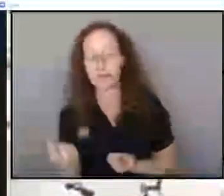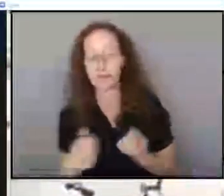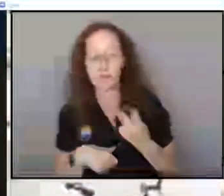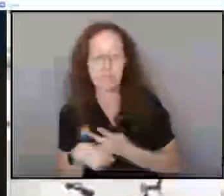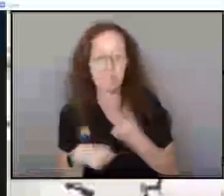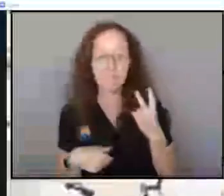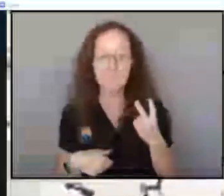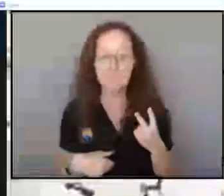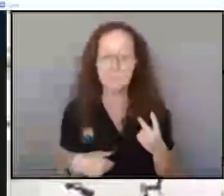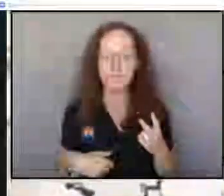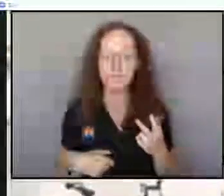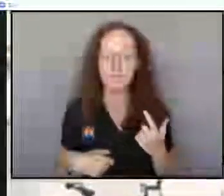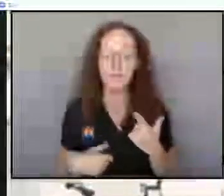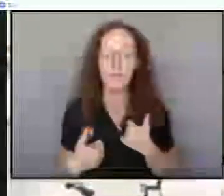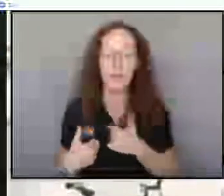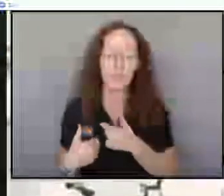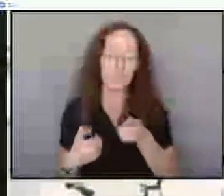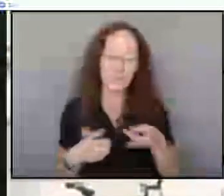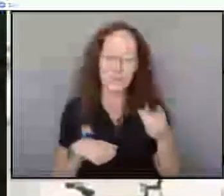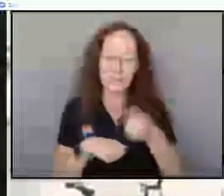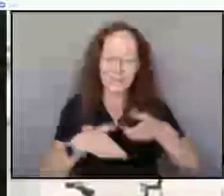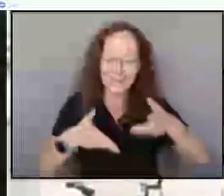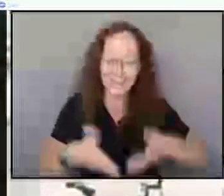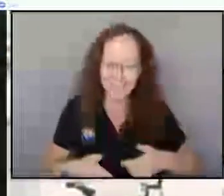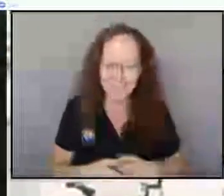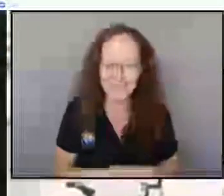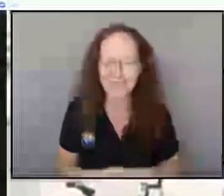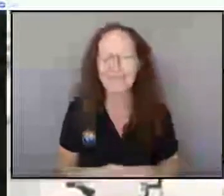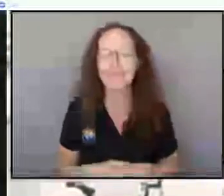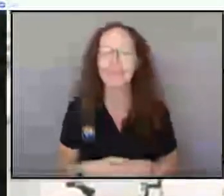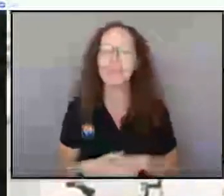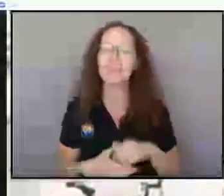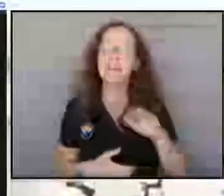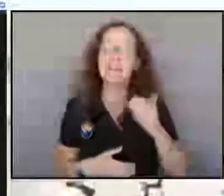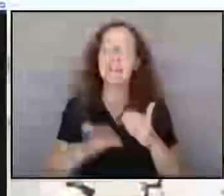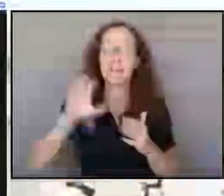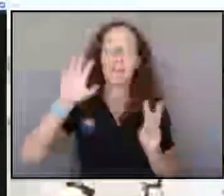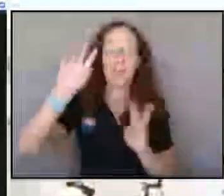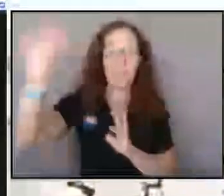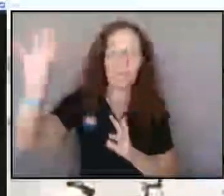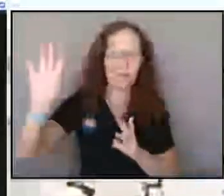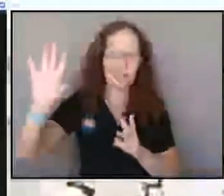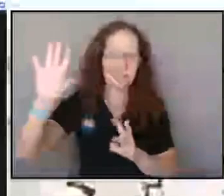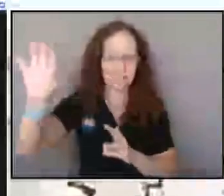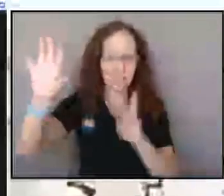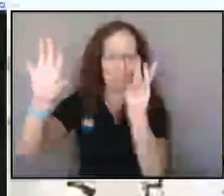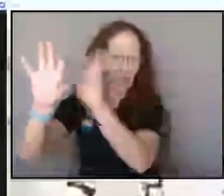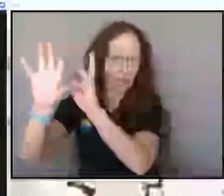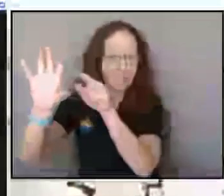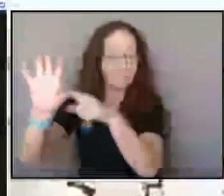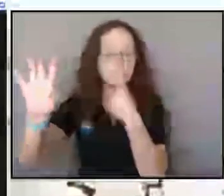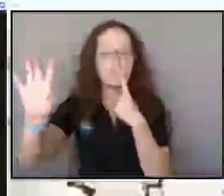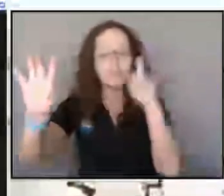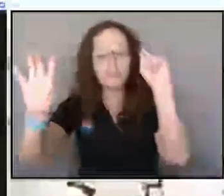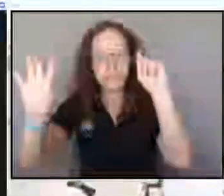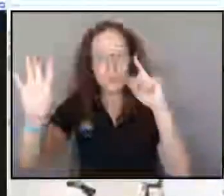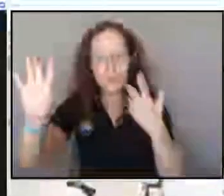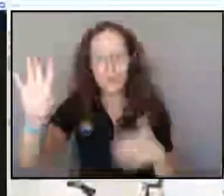SOUNDS LIKE THE WEST ZONE IS HAVING REALLY, REALLY GOOD SUCCESS AND TO FOLLOW ALONG WITH THEM, WE ARE ALSO. I'LL KIND OF WORK FROM THE EAST SIDE OF OUR FIRE,